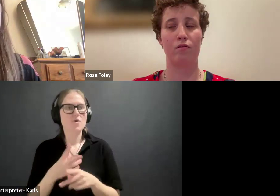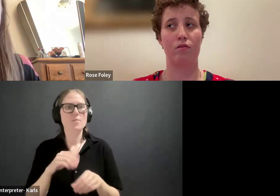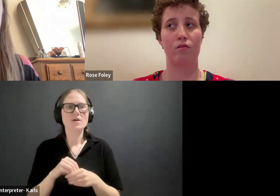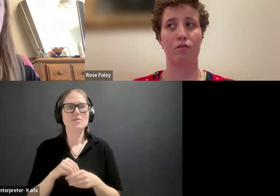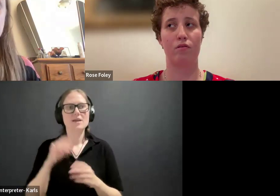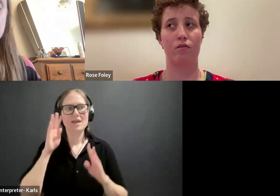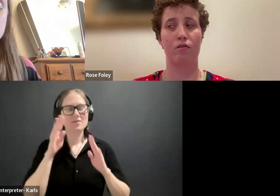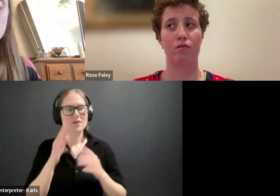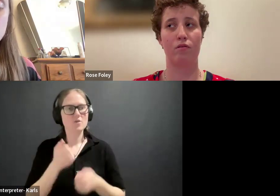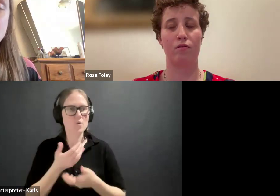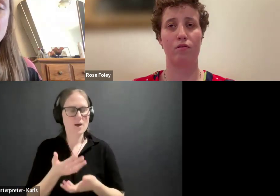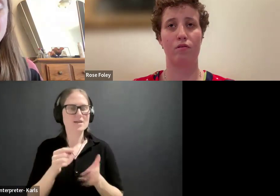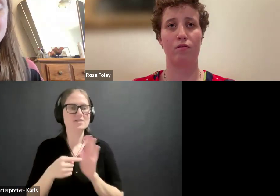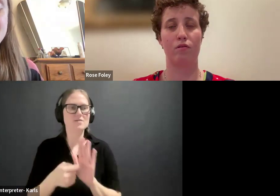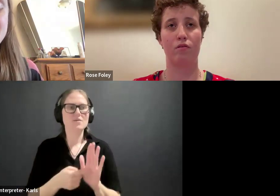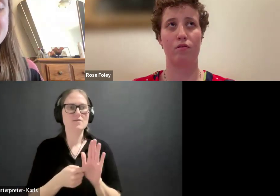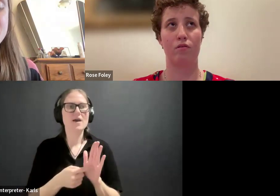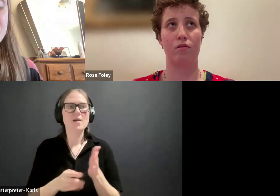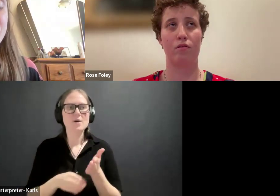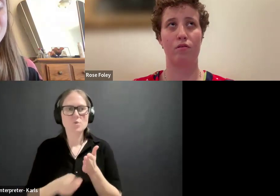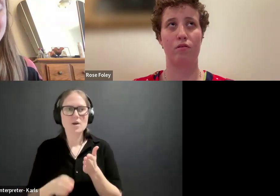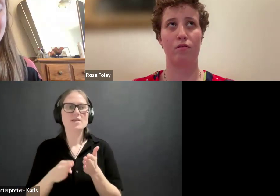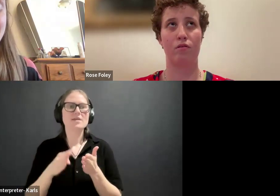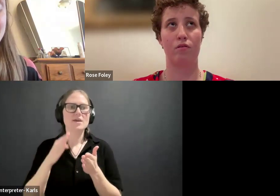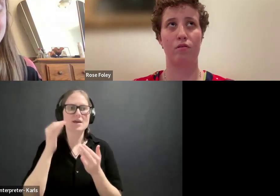To convey minoritarian ideas, beliefs, and identities.